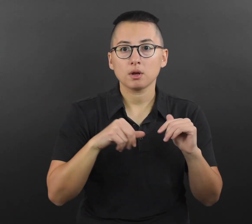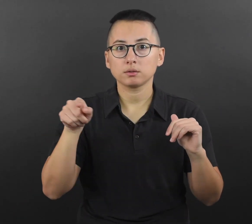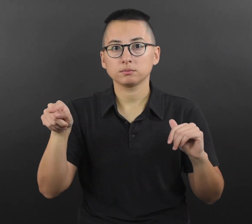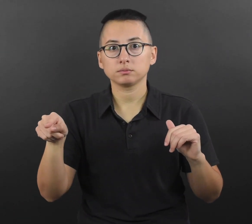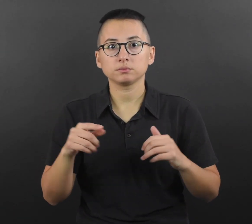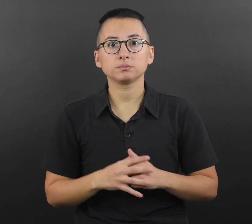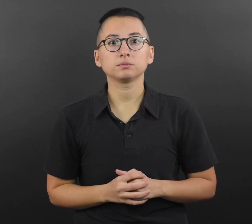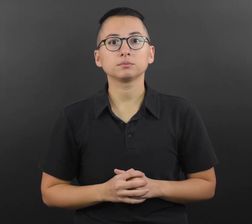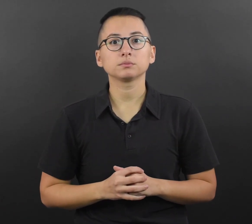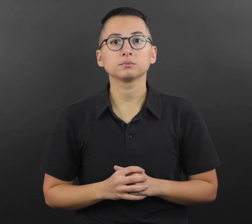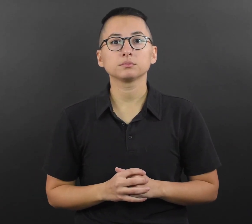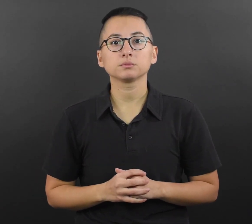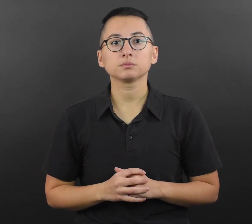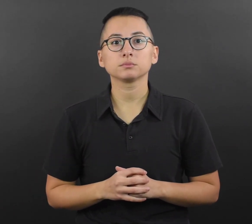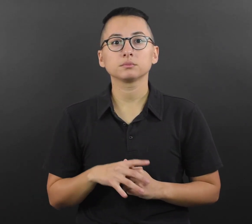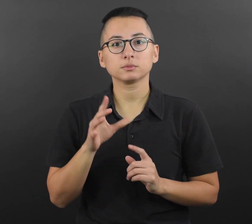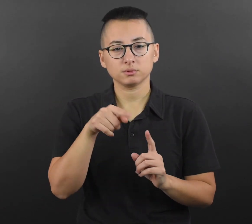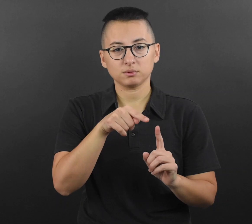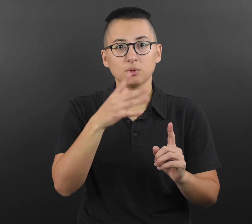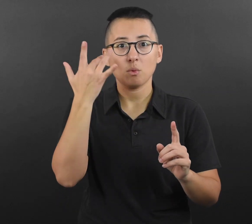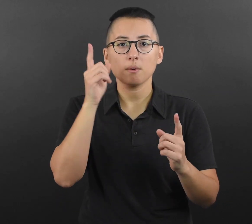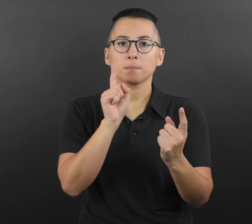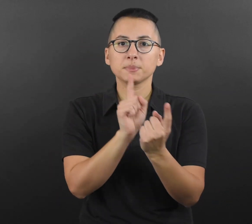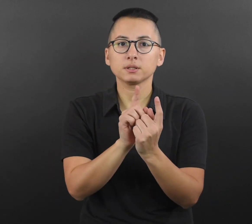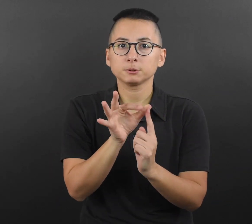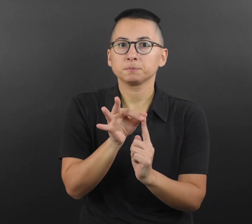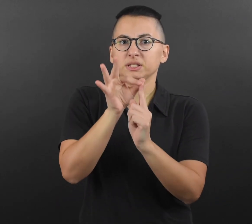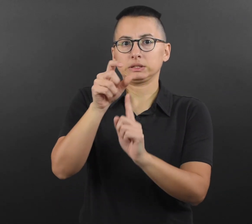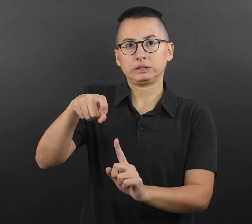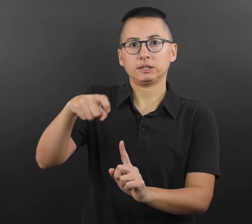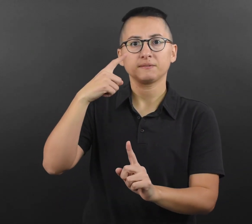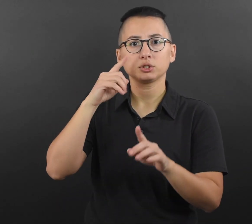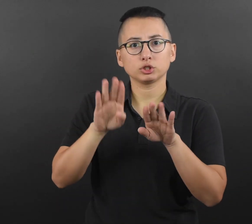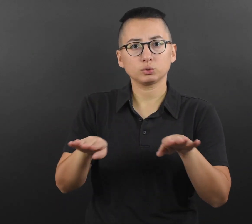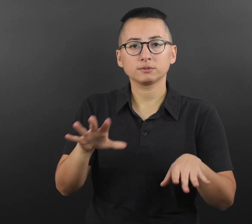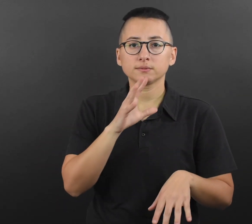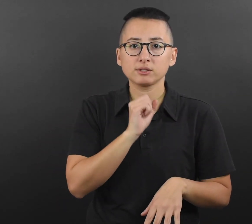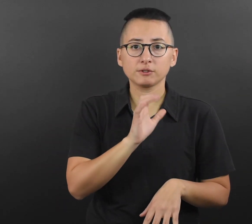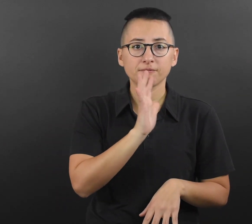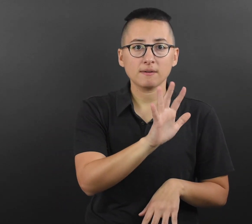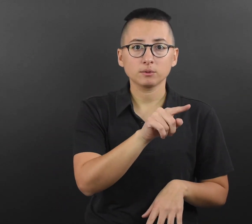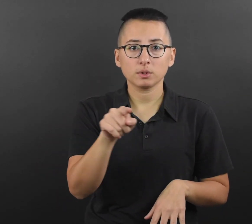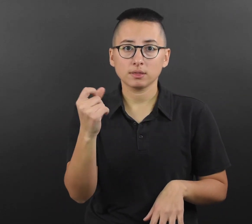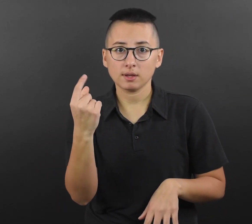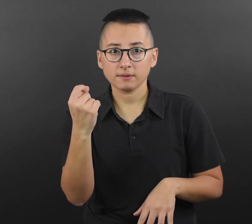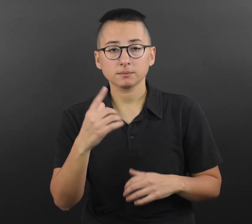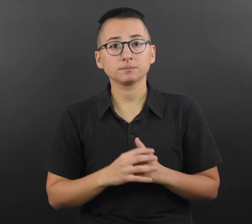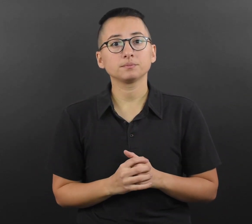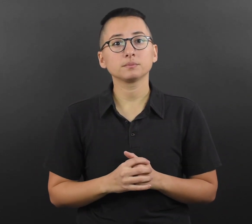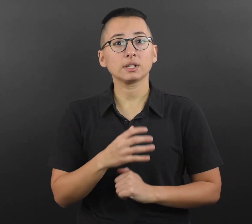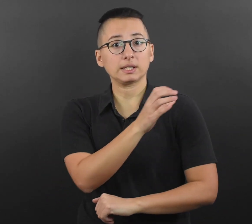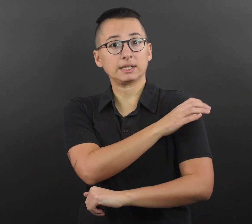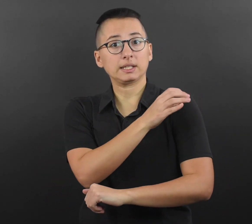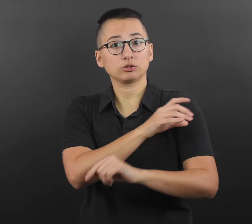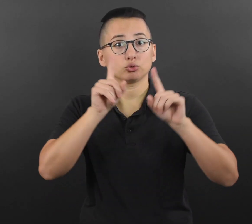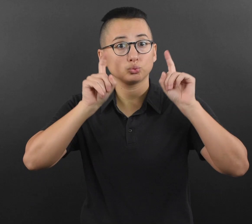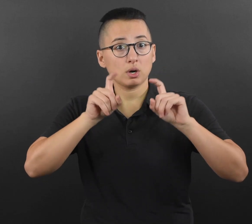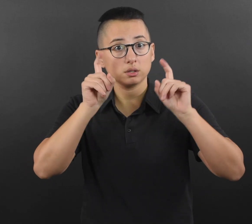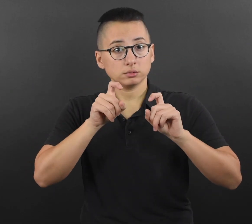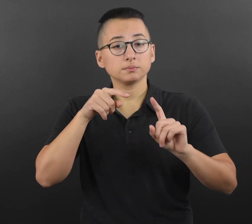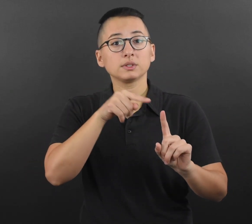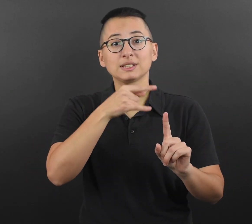older. This meets the unique needs of 5- to 11-year-olds. In clinical trials, this pediatric